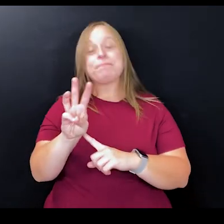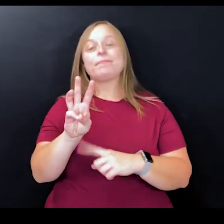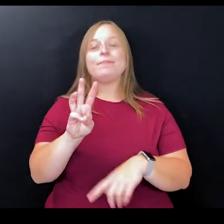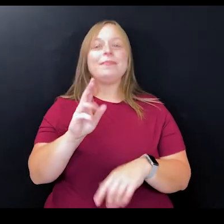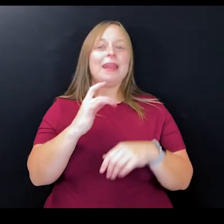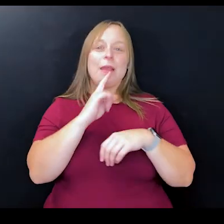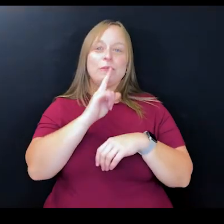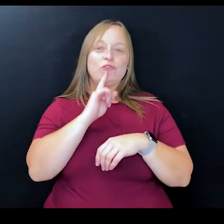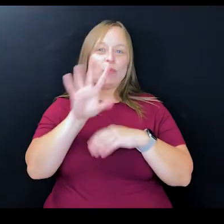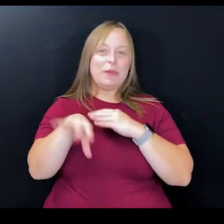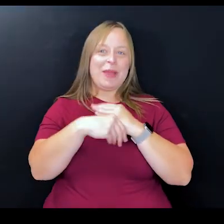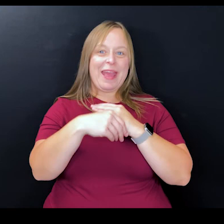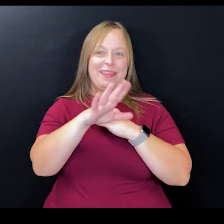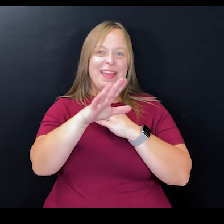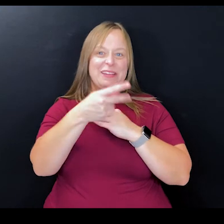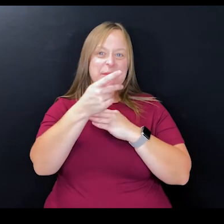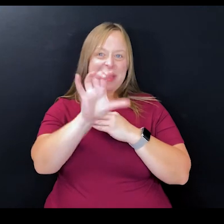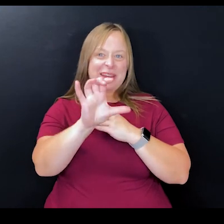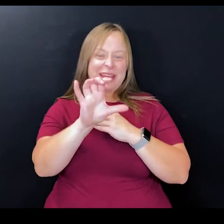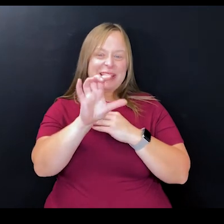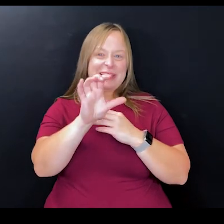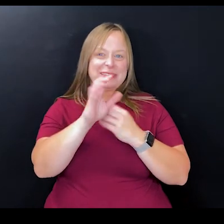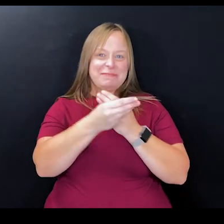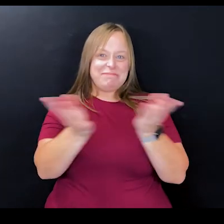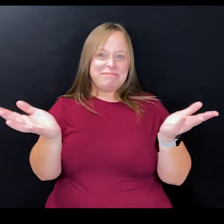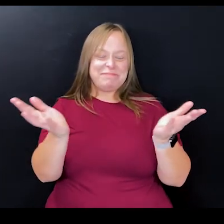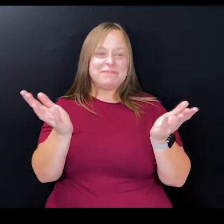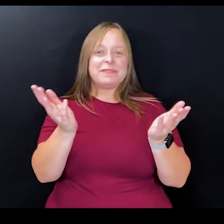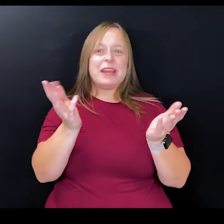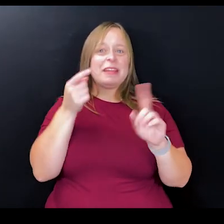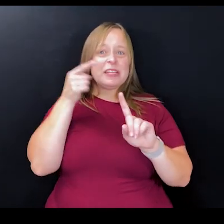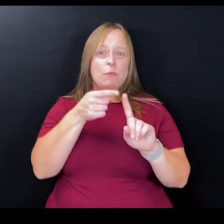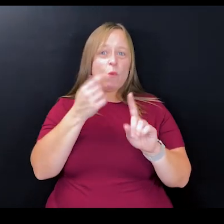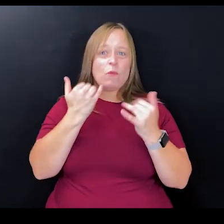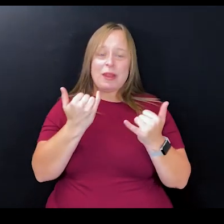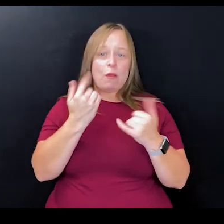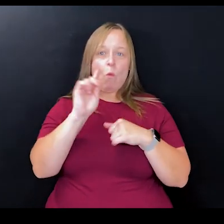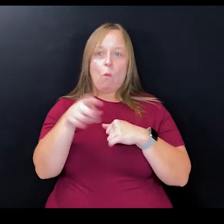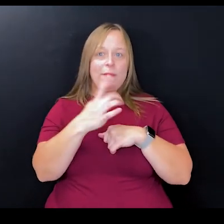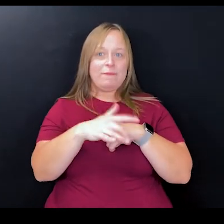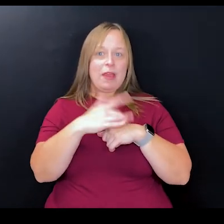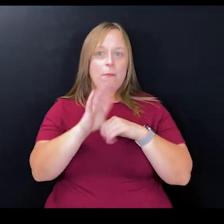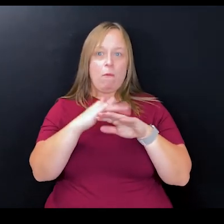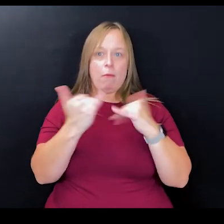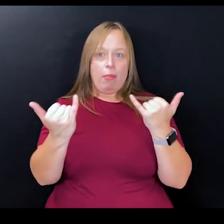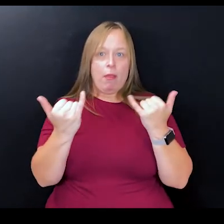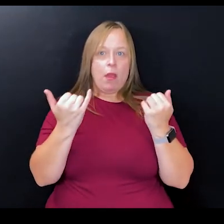And I'm sure we will provide that information to folks. At this point, it's only available online,